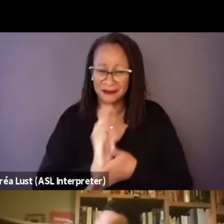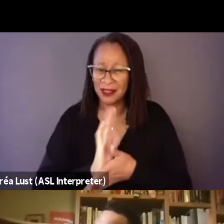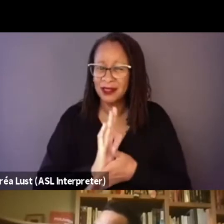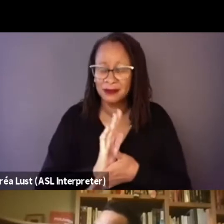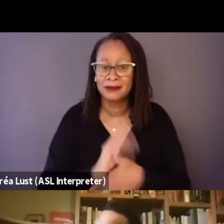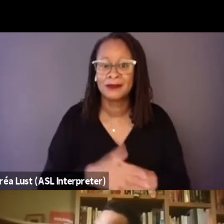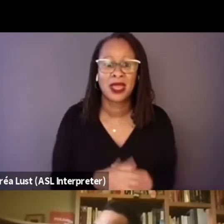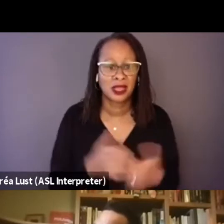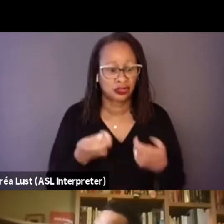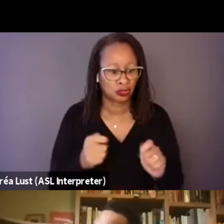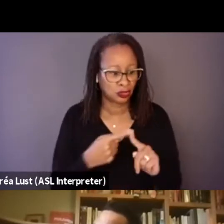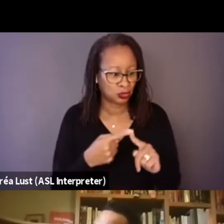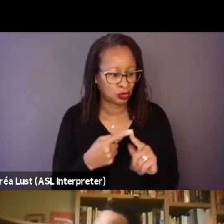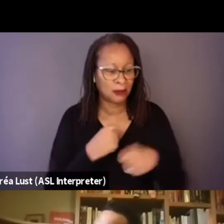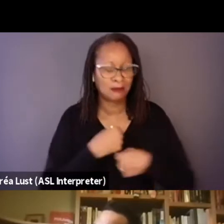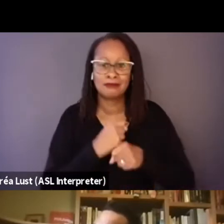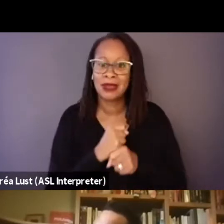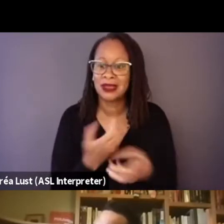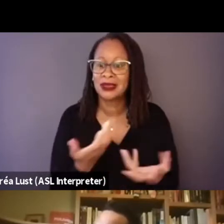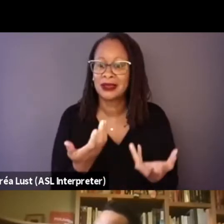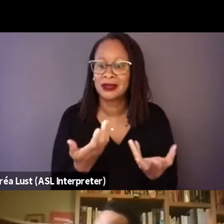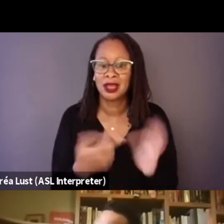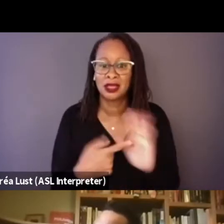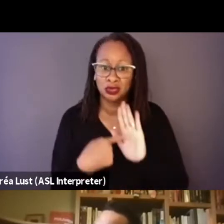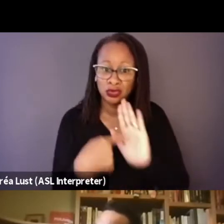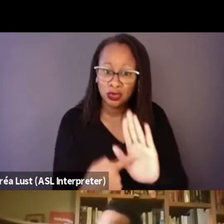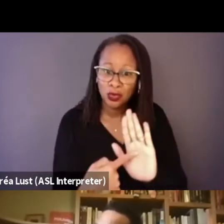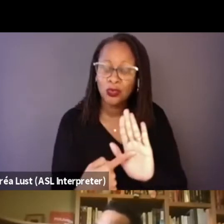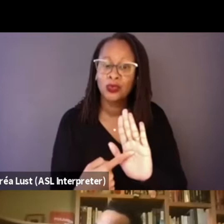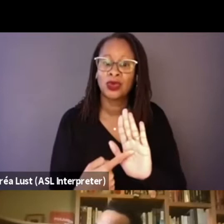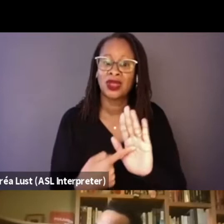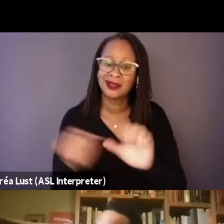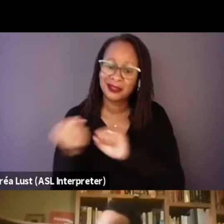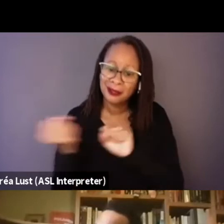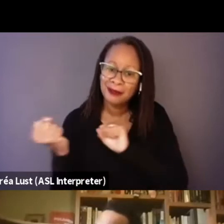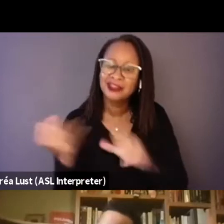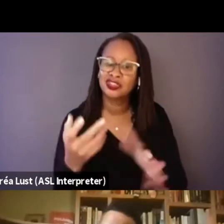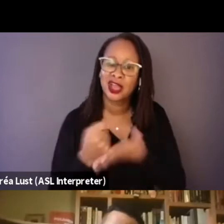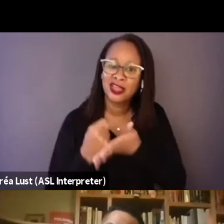to make the best film and to show the magical therapy between Mama, his baby chimps.